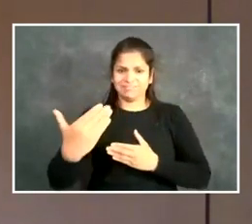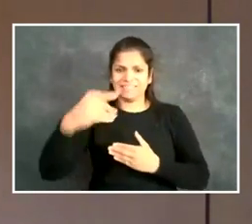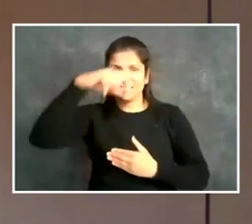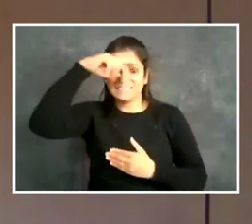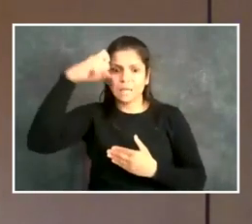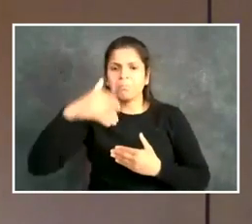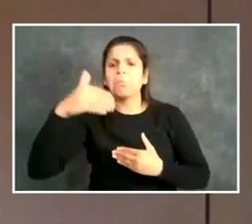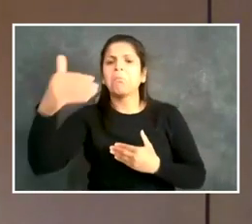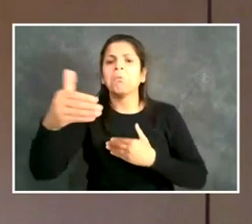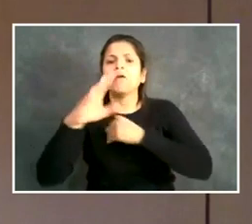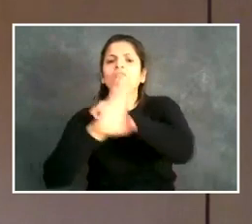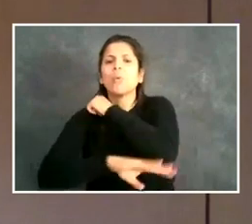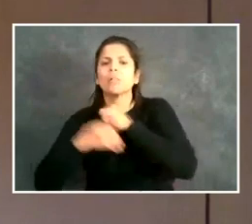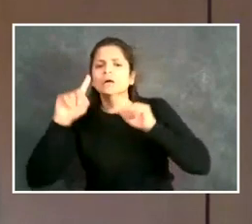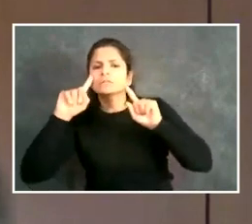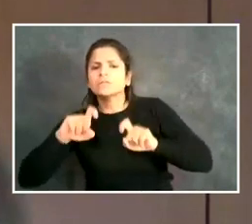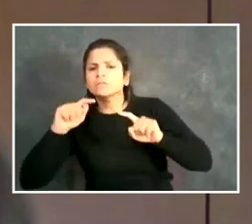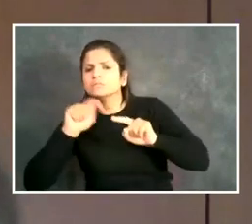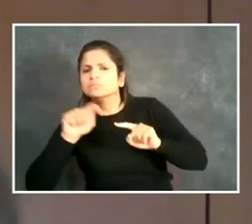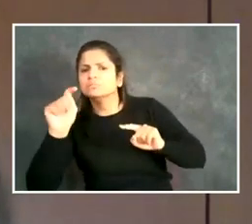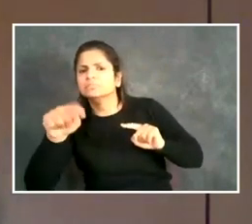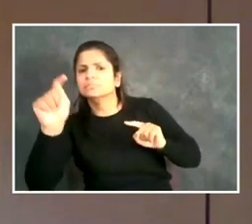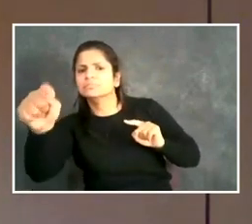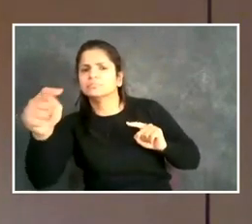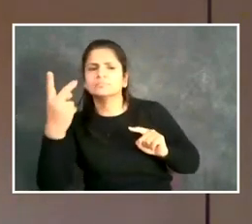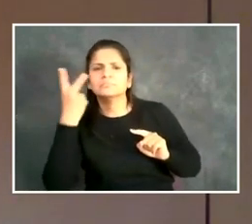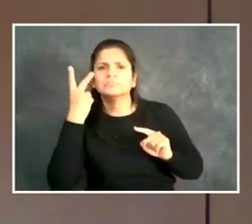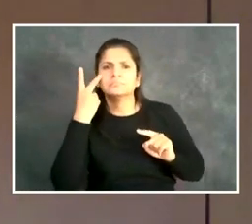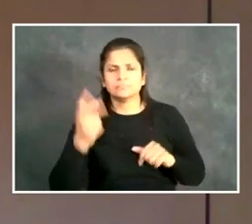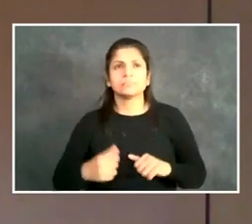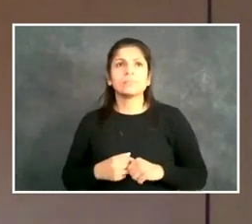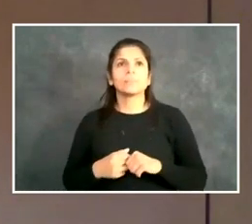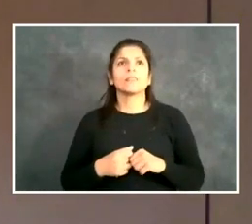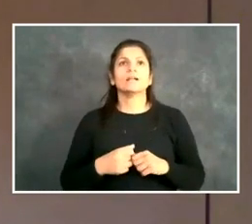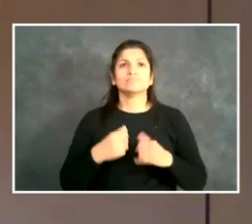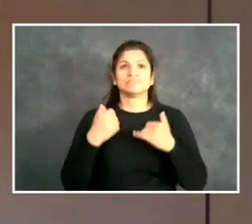ANTIBODIES FOR THIS SEASON, YET THEY REINFECTED NEXT SEASON, WE HAVE A BETTER UNDERSTANDING OF